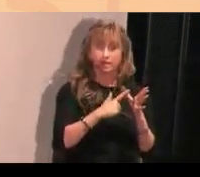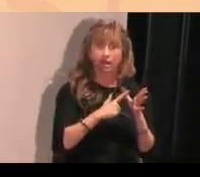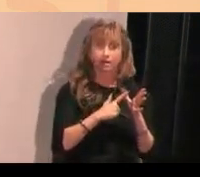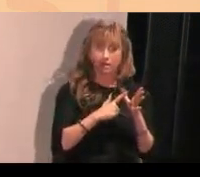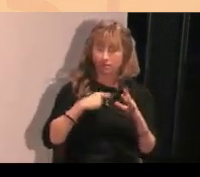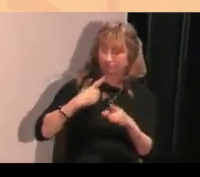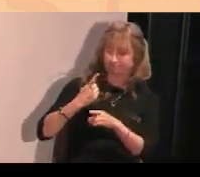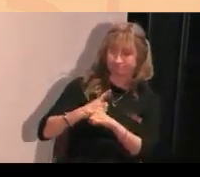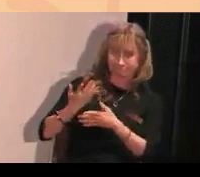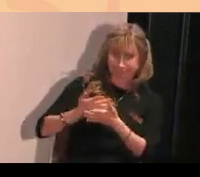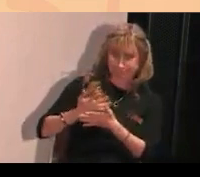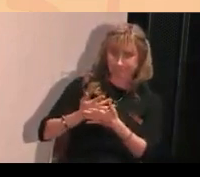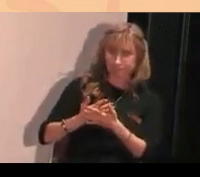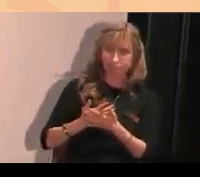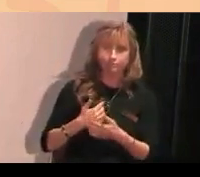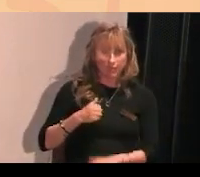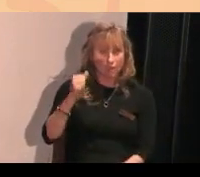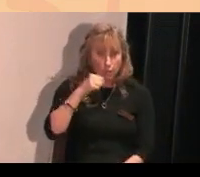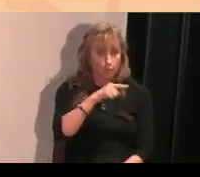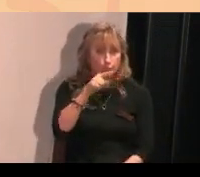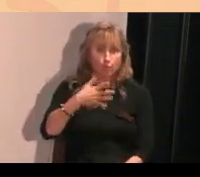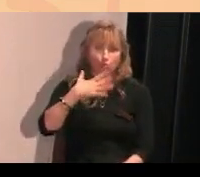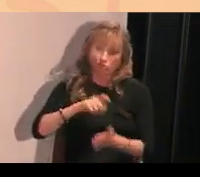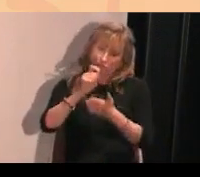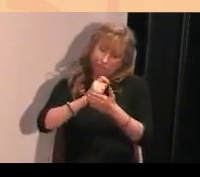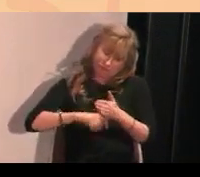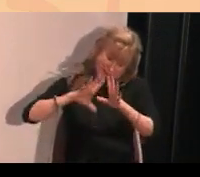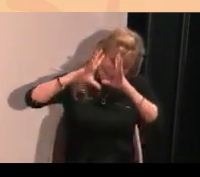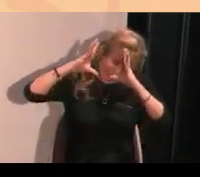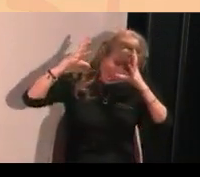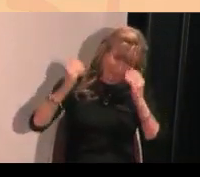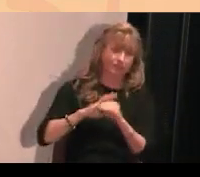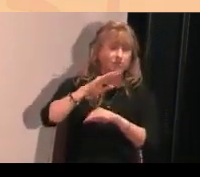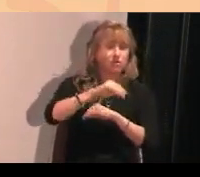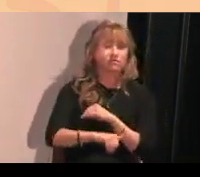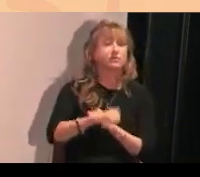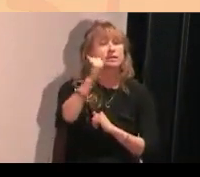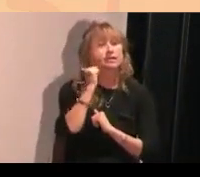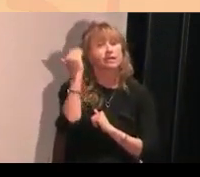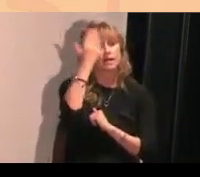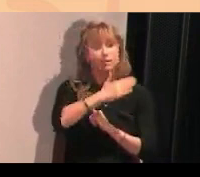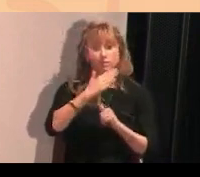you will want to write the entire story of the Aboriginal Arts board this was several months ago